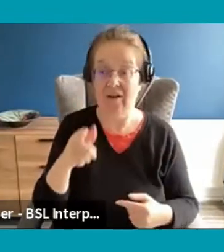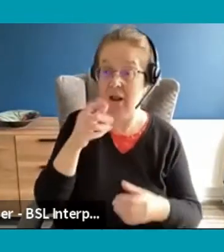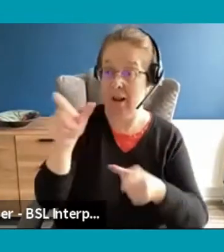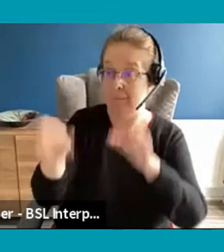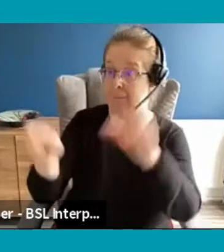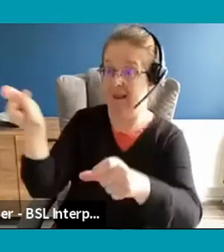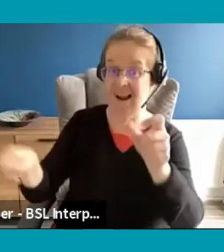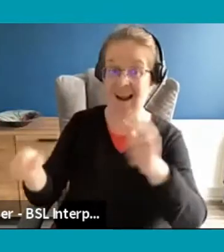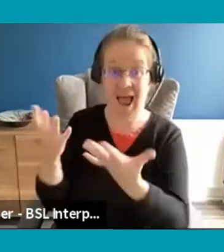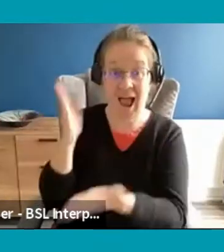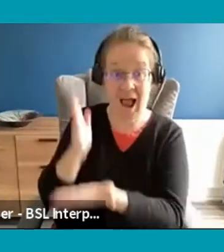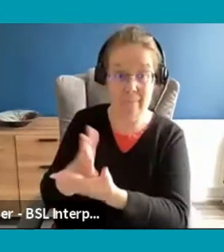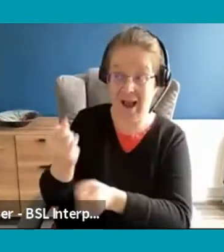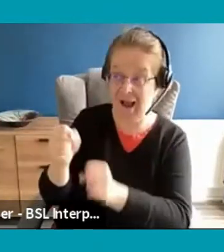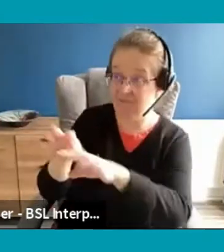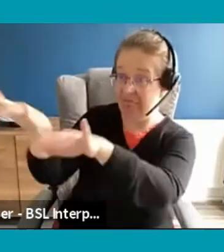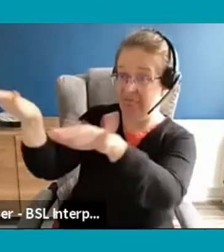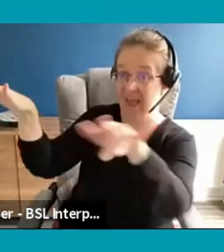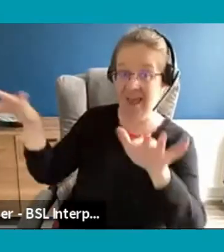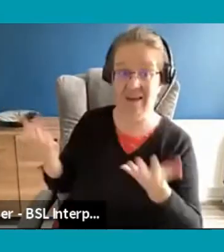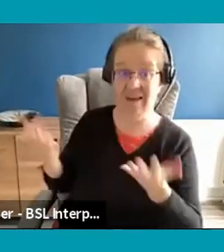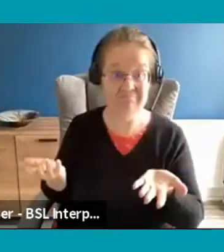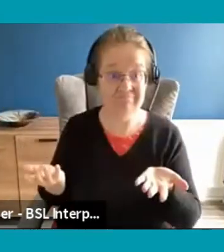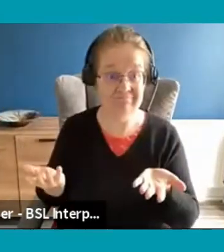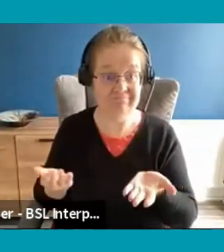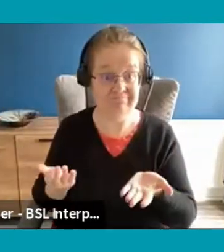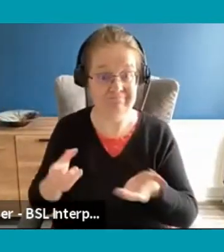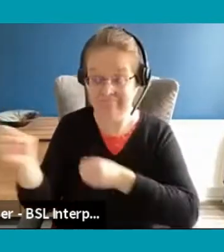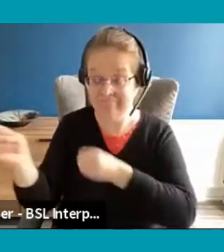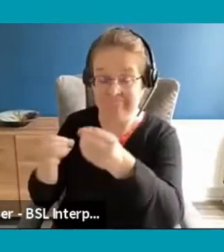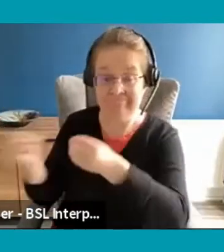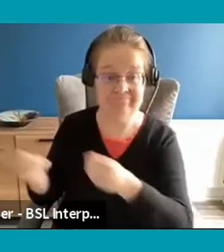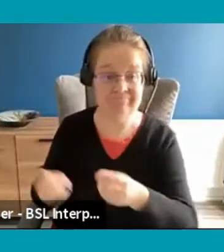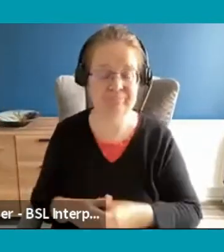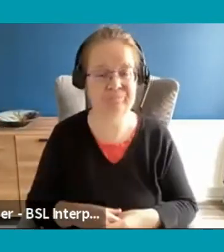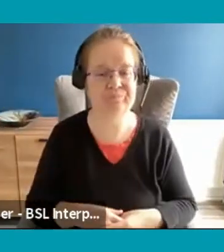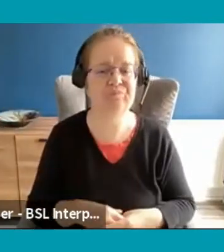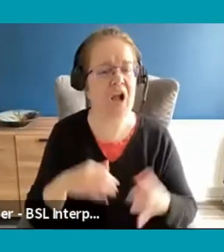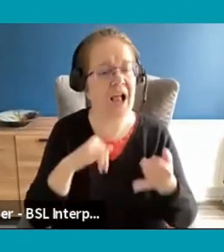marketplace at that moment in time. Absolutely, Steve. Do you want to add to that?